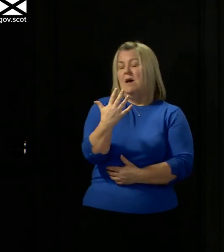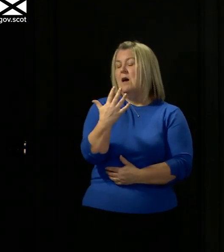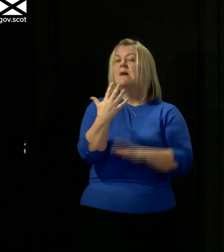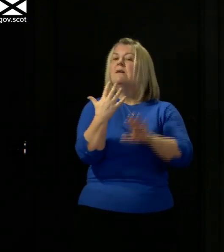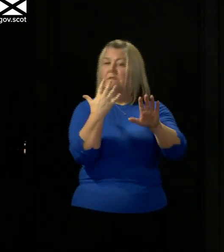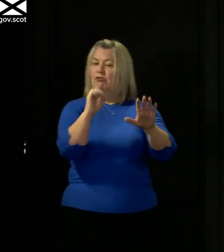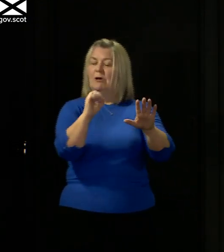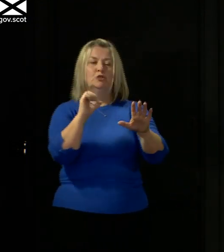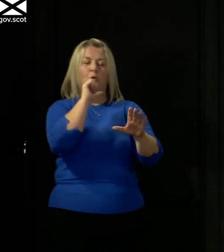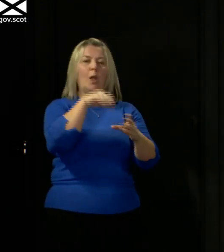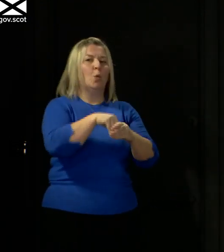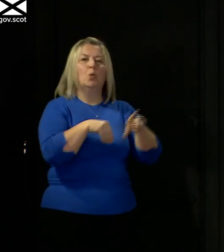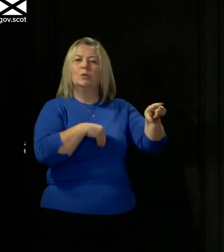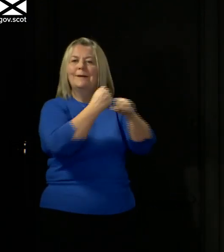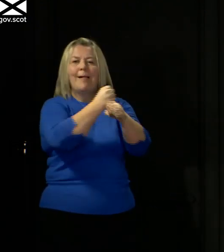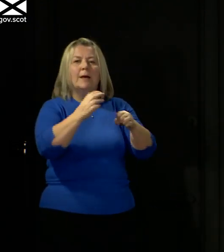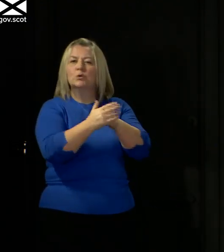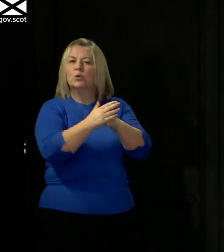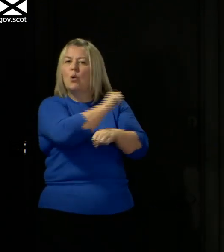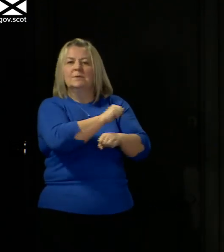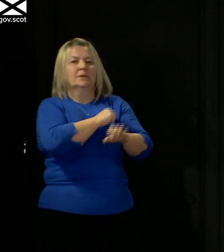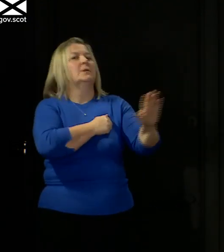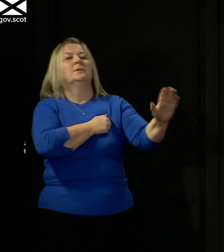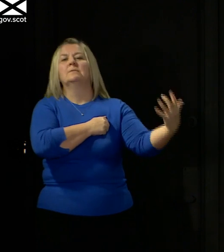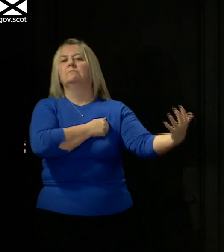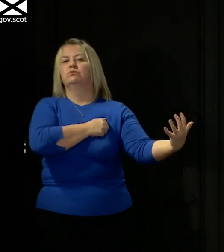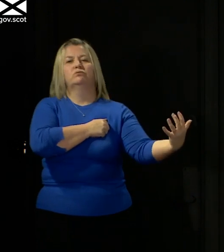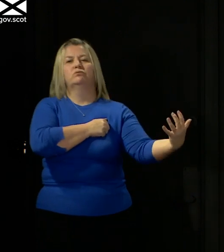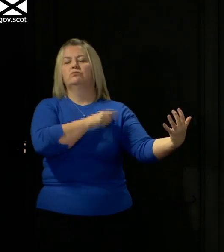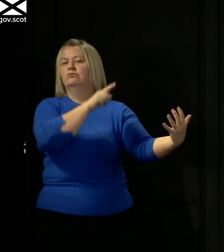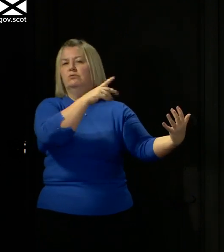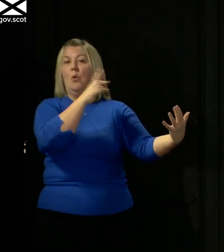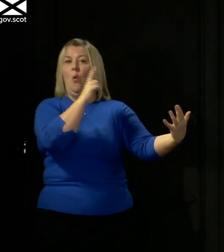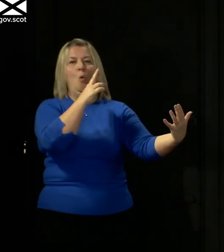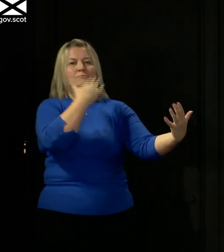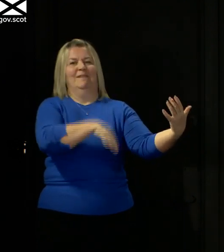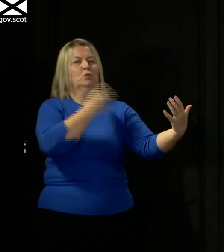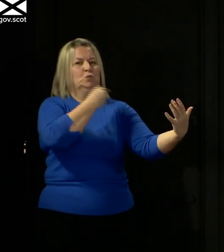you say that's capacity we we hope that we don't have to use and in terms I gave